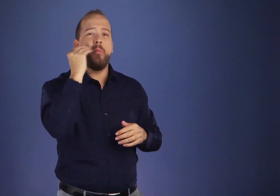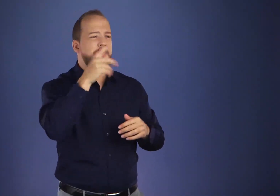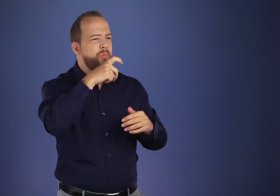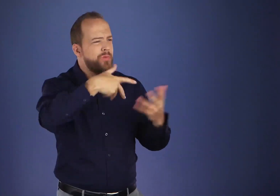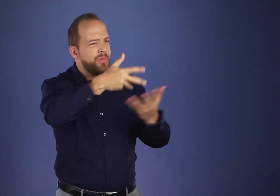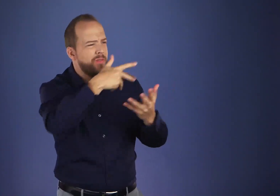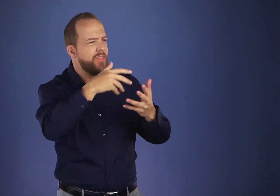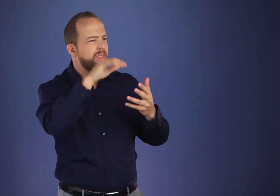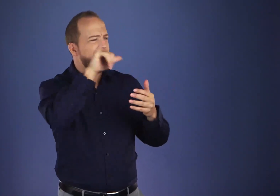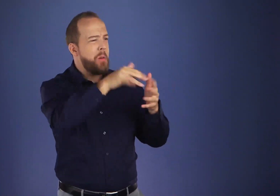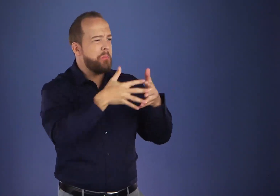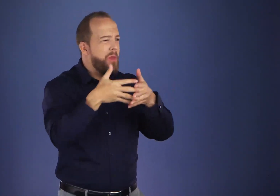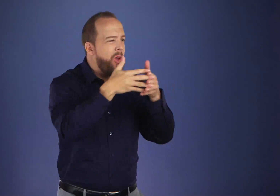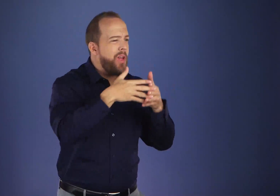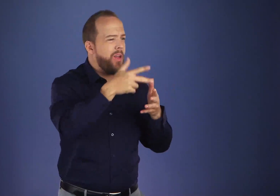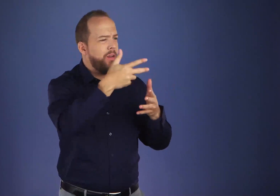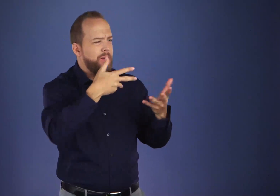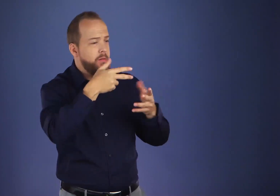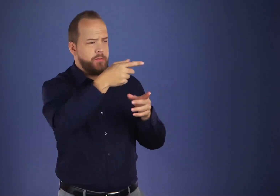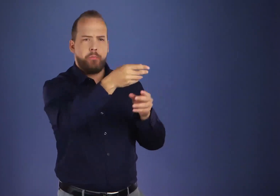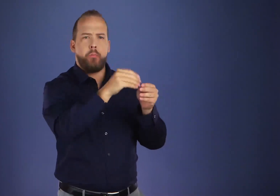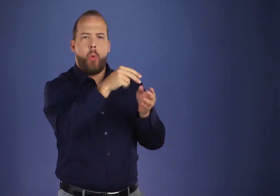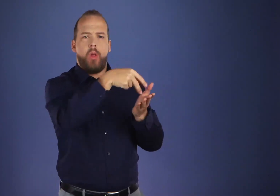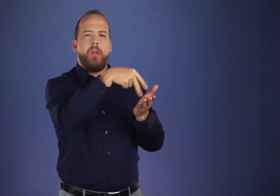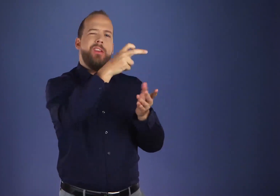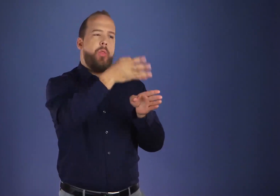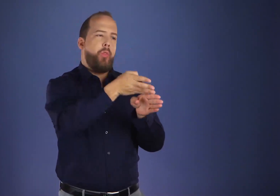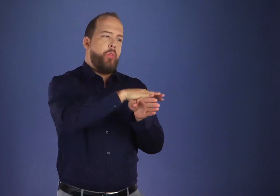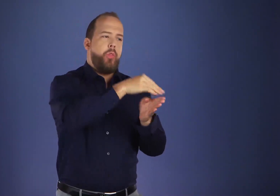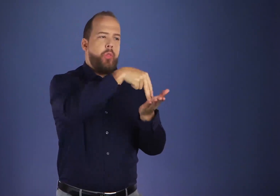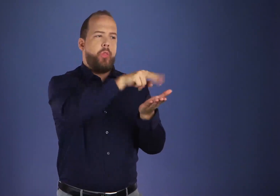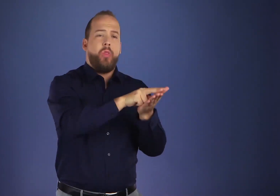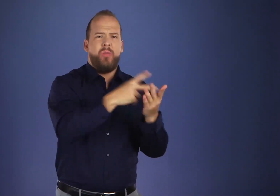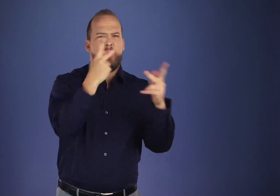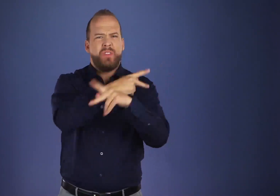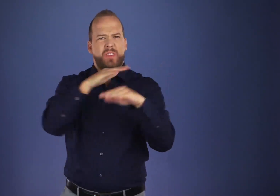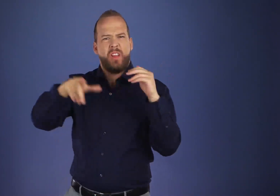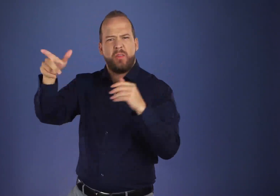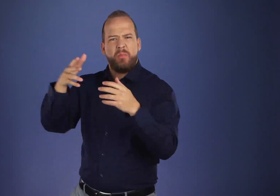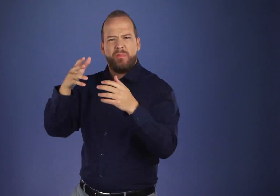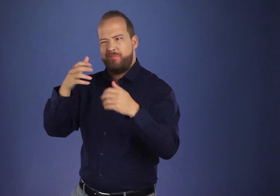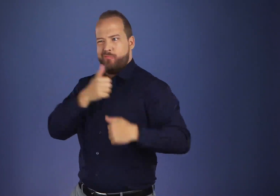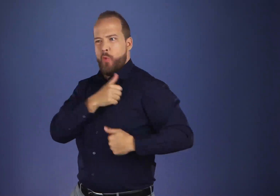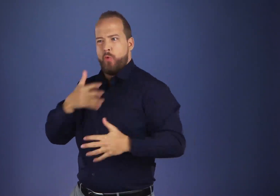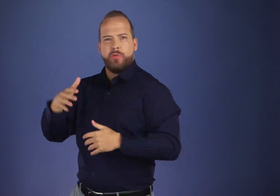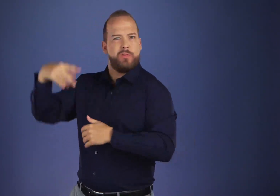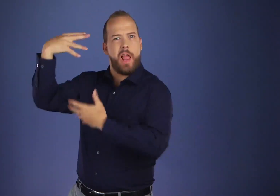They had even fewer alcoholic lapses or emotional binges than A.A.'s safe at home did.